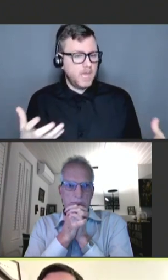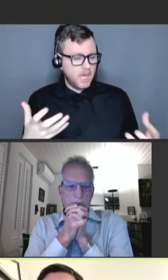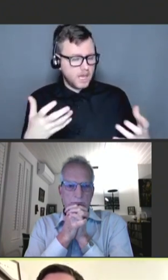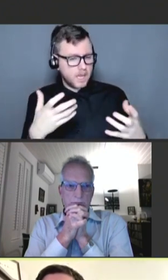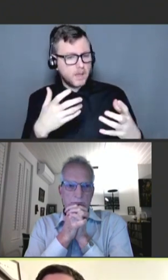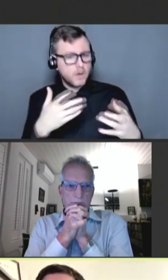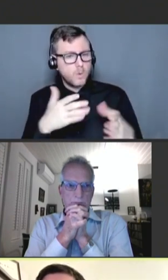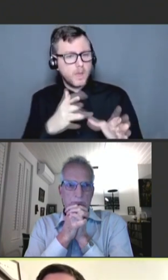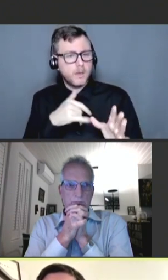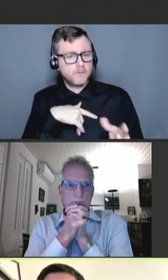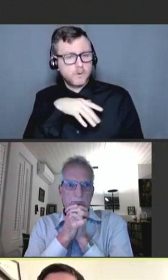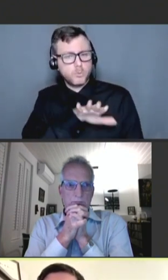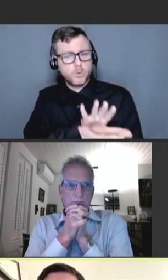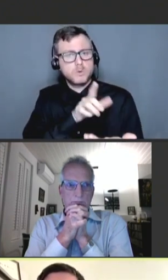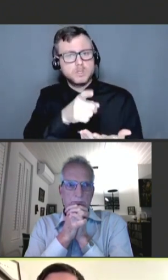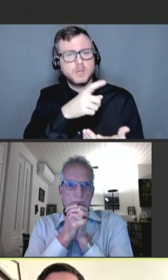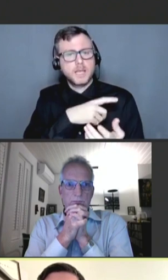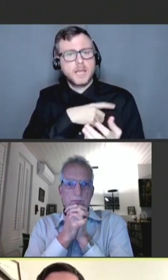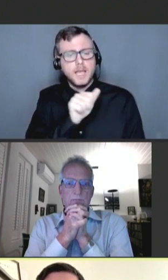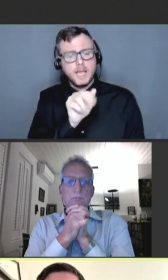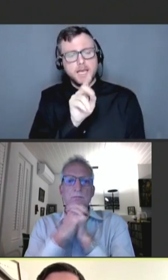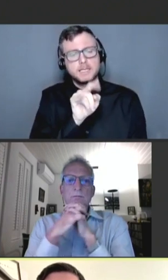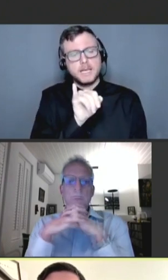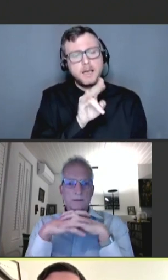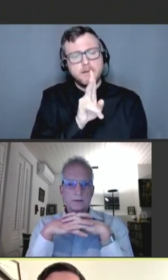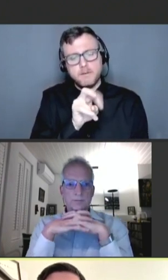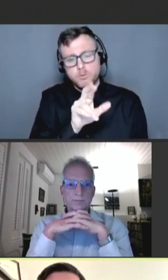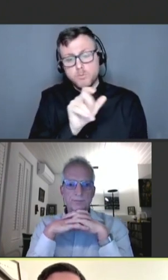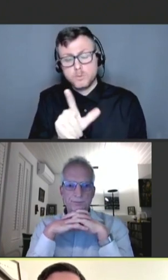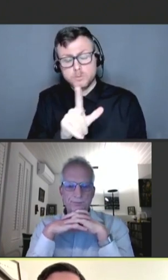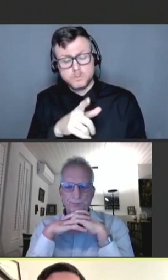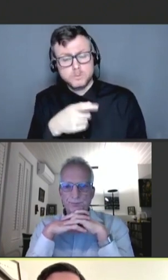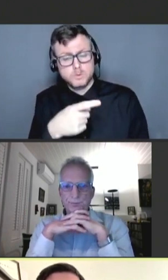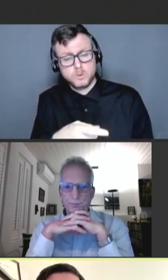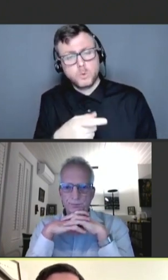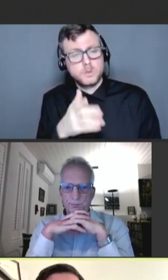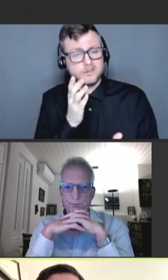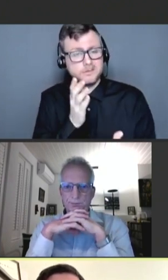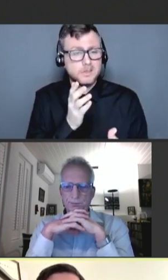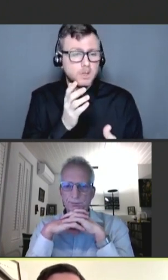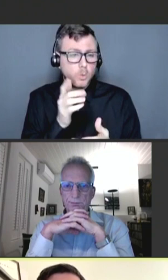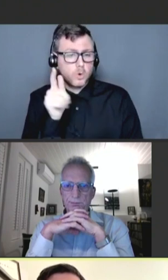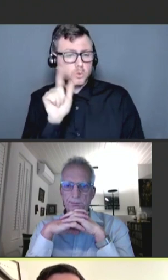antivirals in aggregating or reducing the risk of Long-COVID. This is, you know, early results